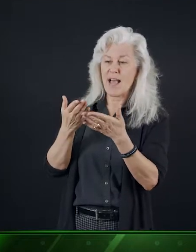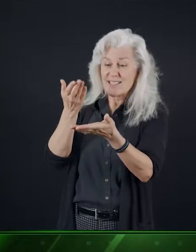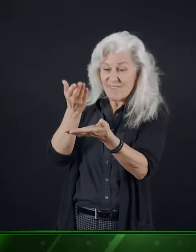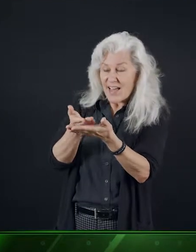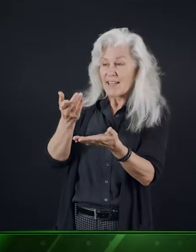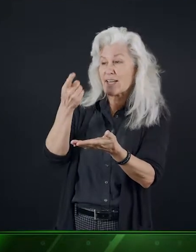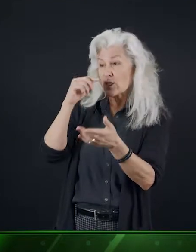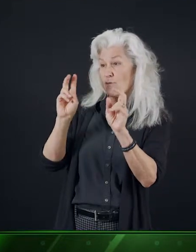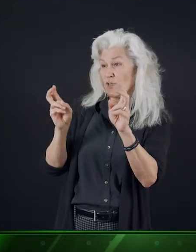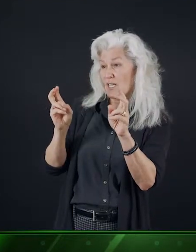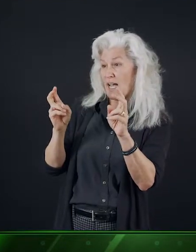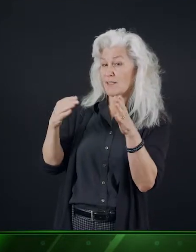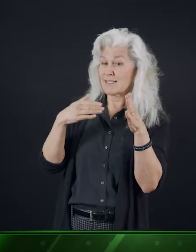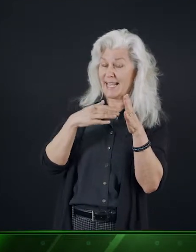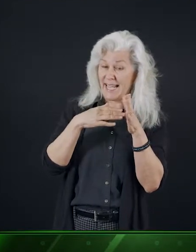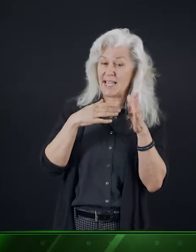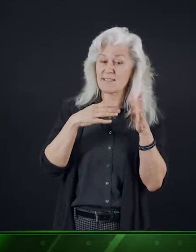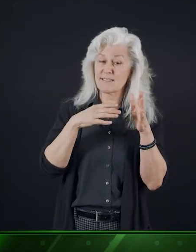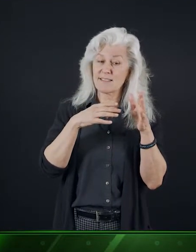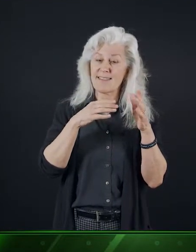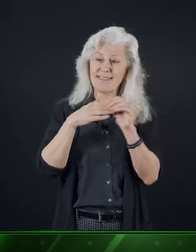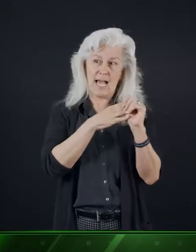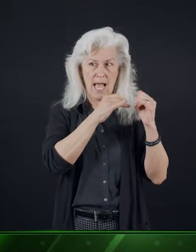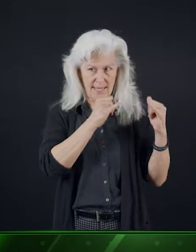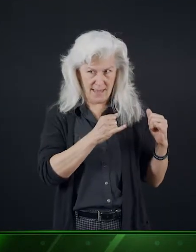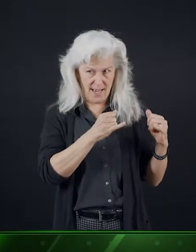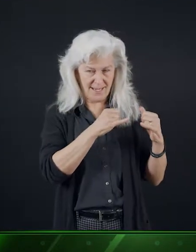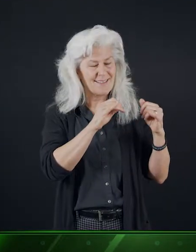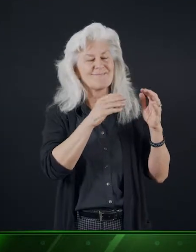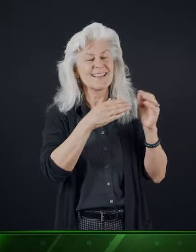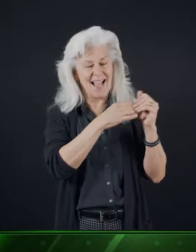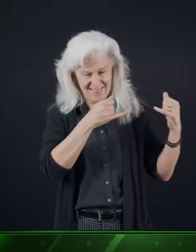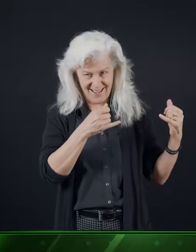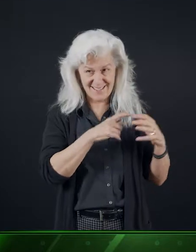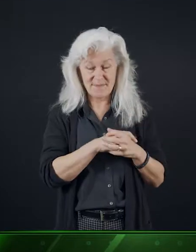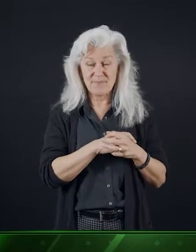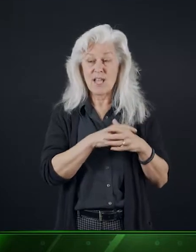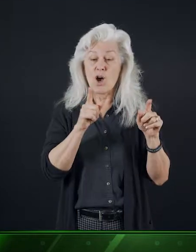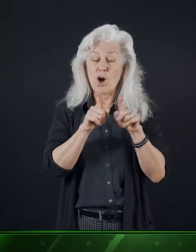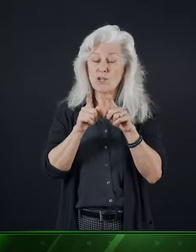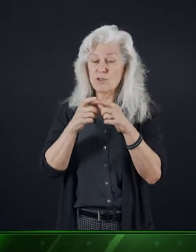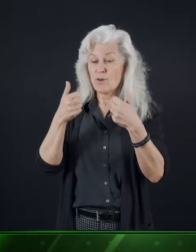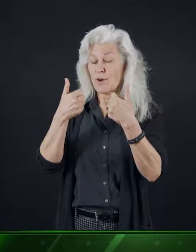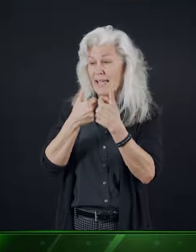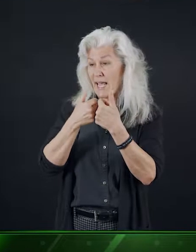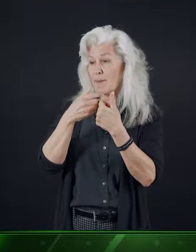against the Xbox Accessibility Guidelines and the Gaming and Disability Player Experience Guide,